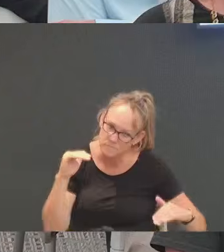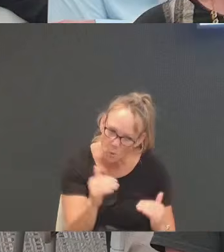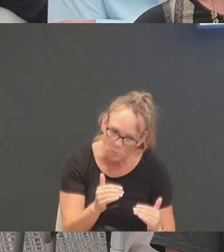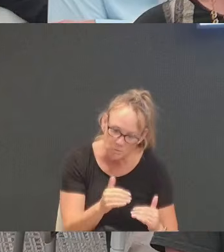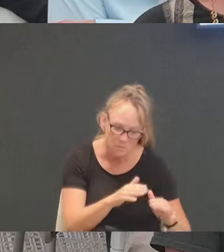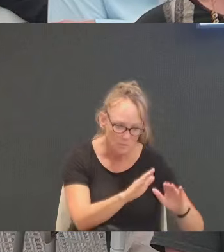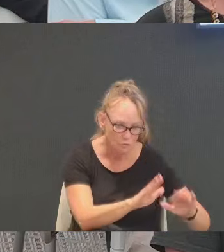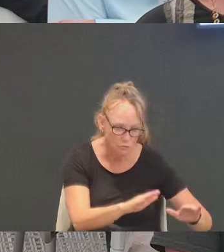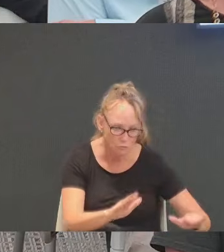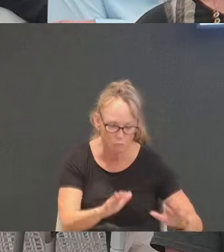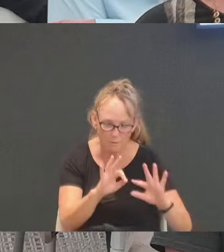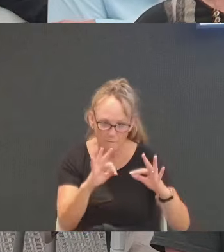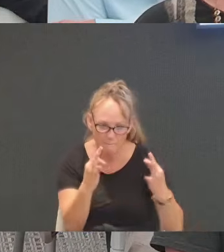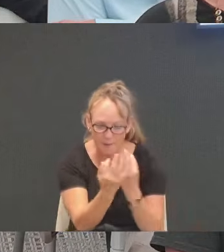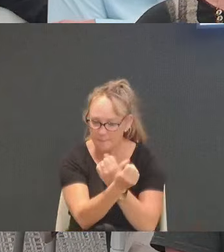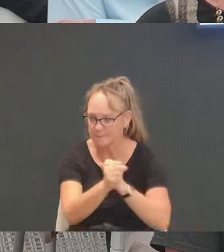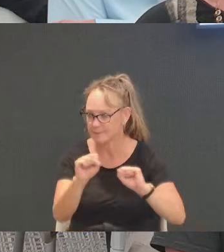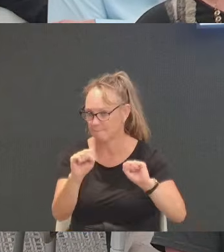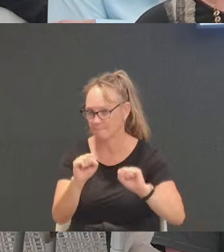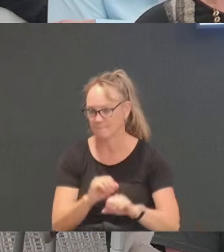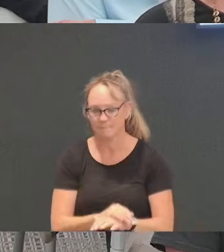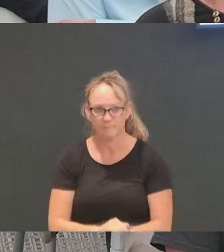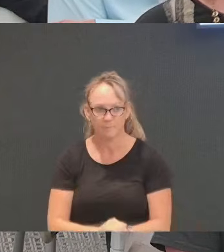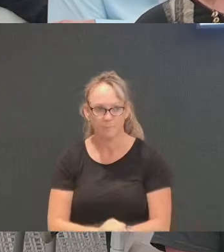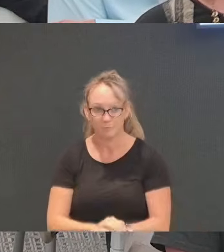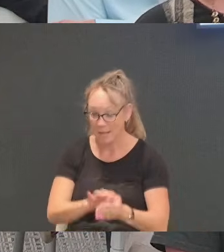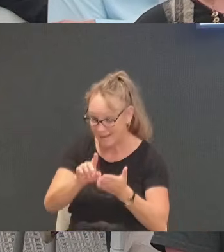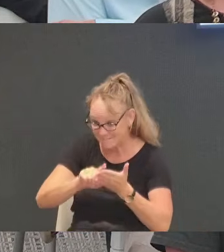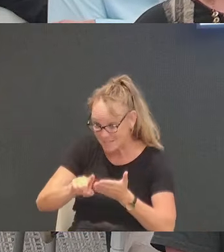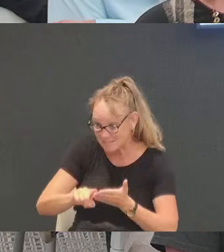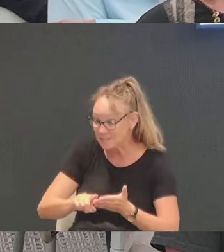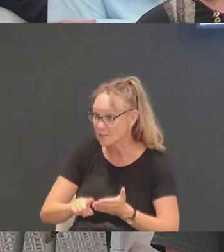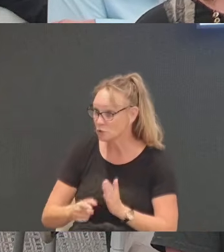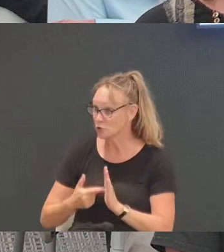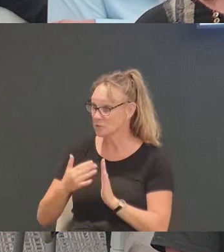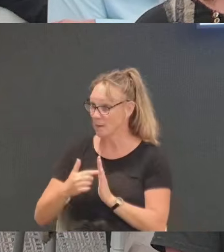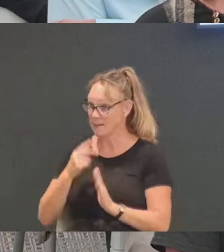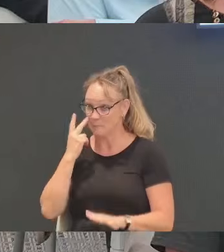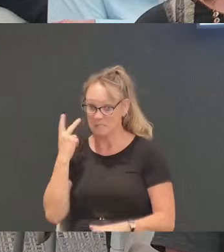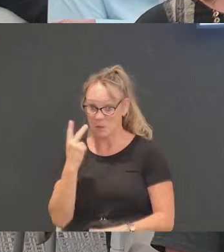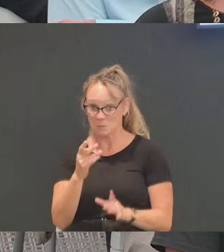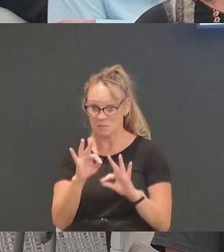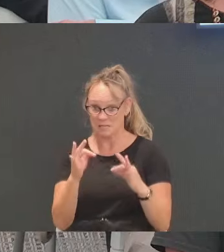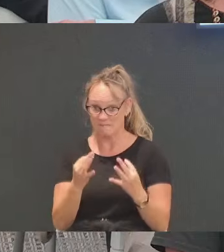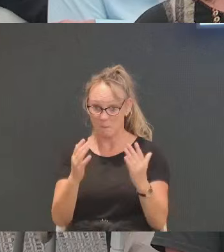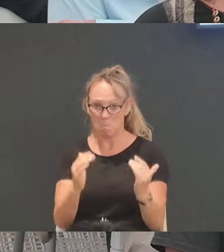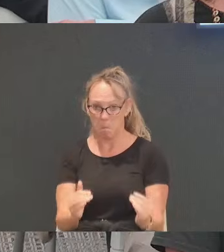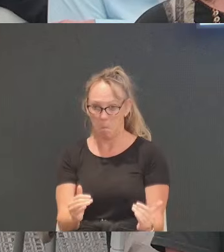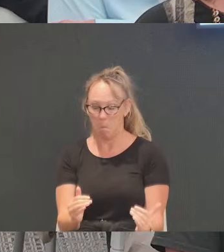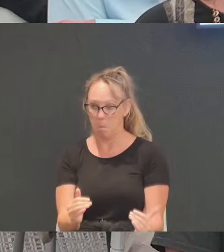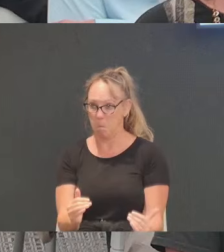safe. In investigations, I often saw families at their lowest points. These are times when anger